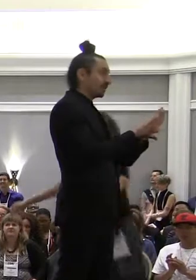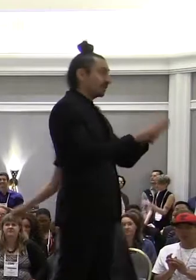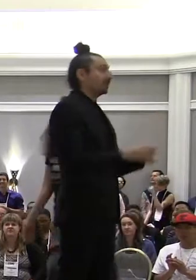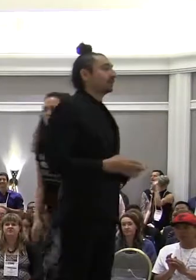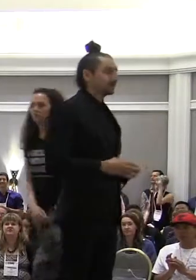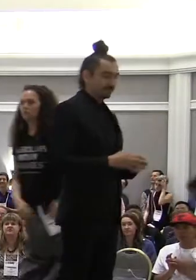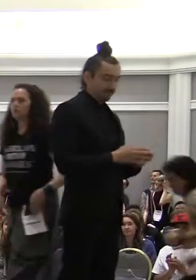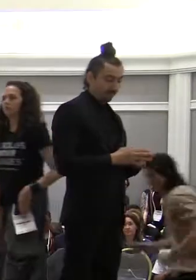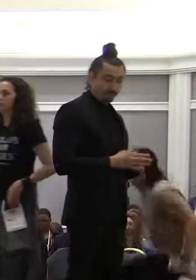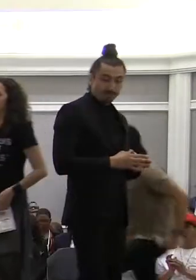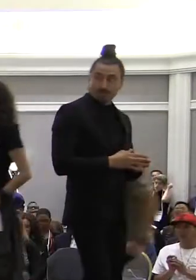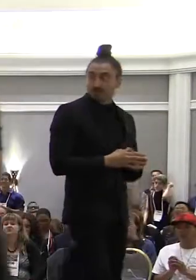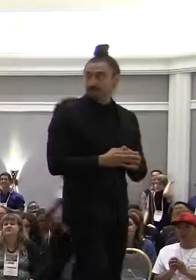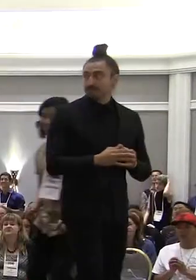Oh buddy God, thank you for having me.